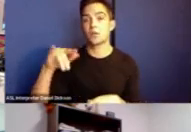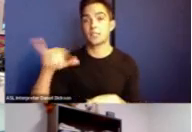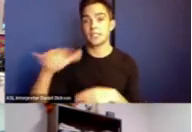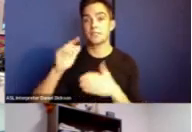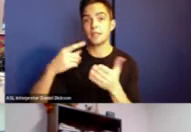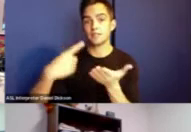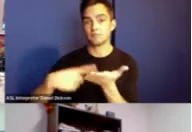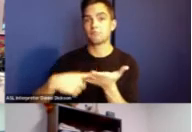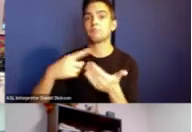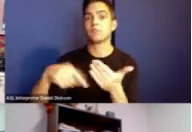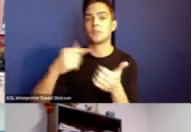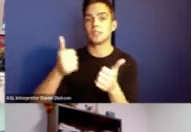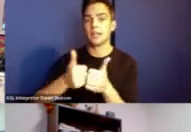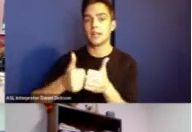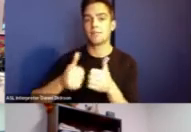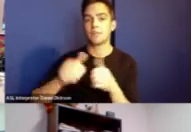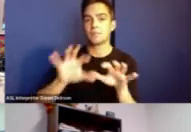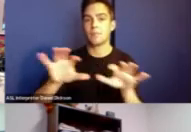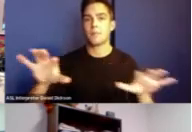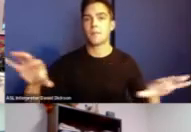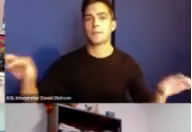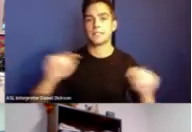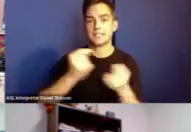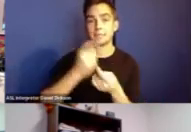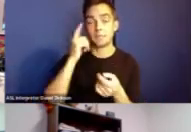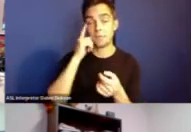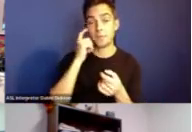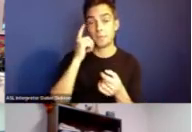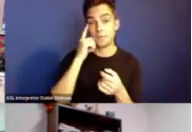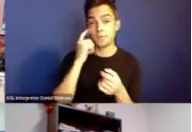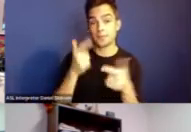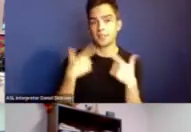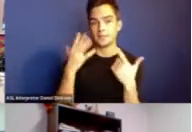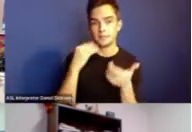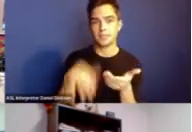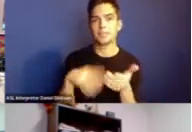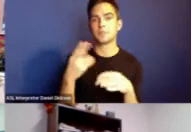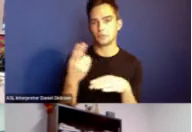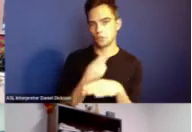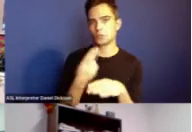division in every team. So the lived experience is definitely being utilized, quite honestly,